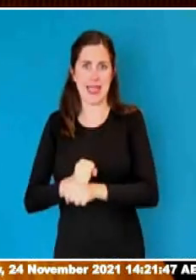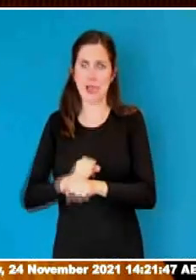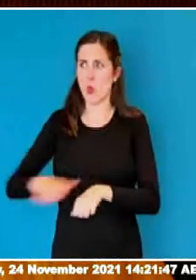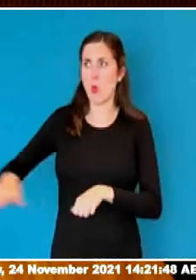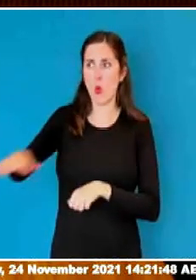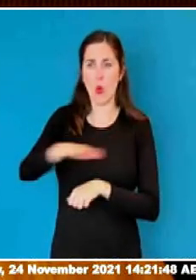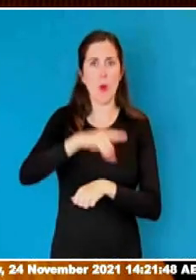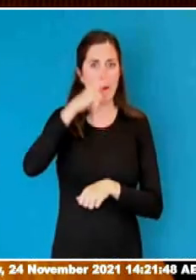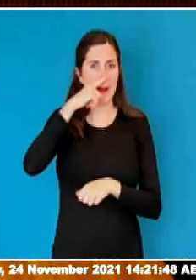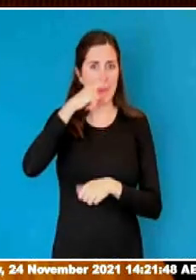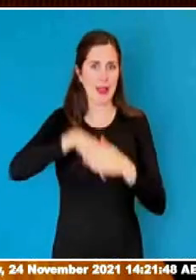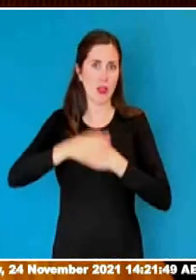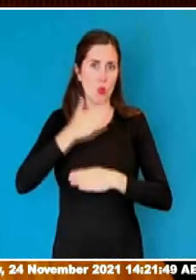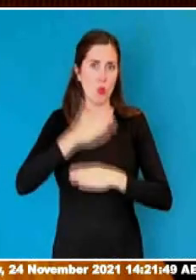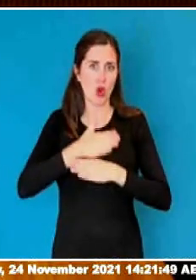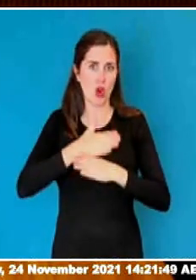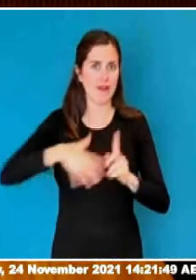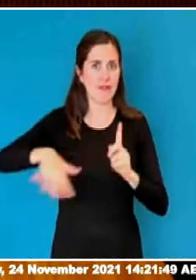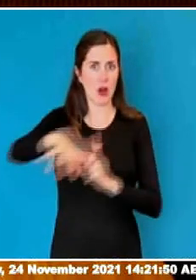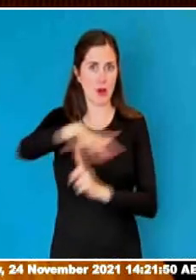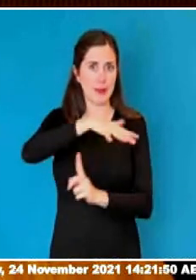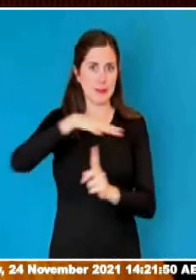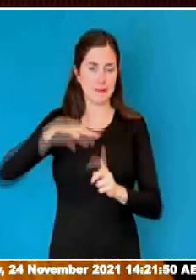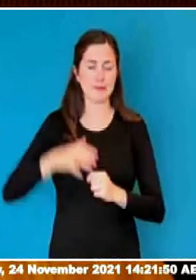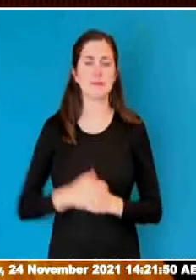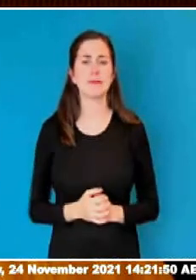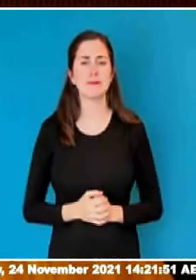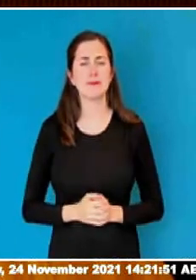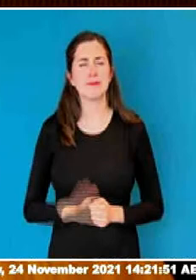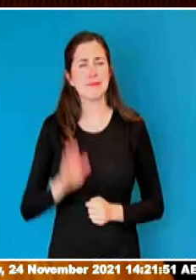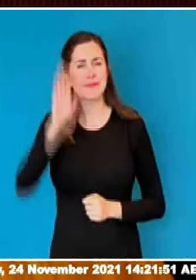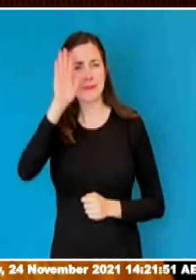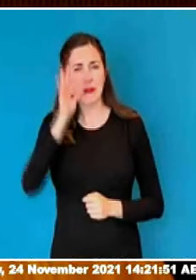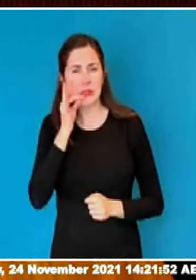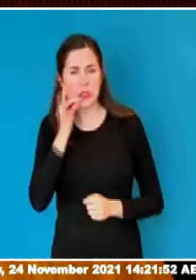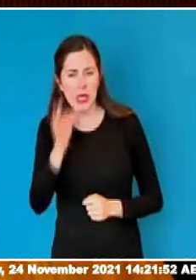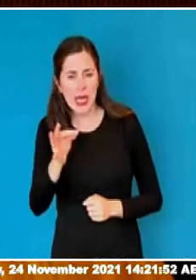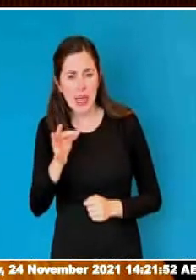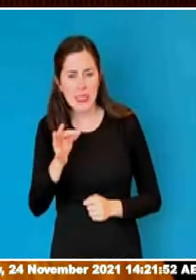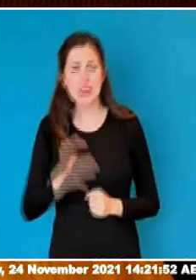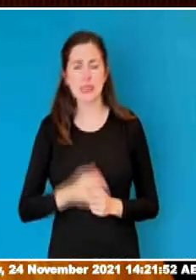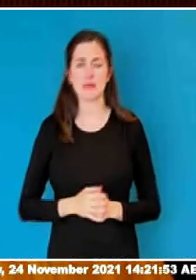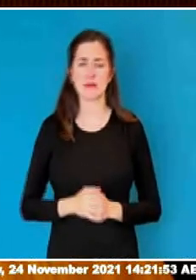workplace. MS EASTMAN: Can I just understand this clarification then.